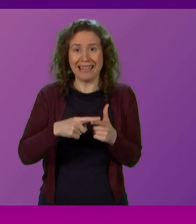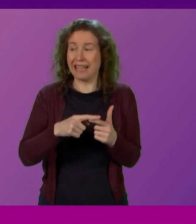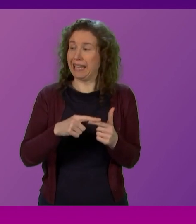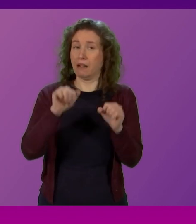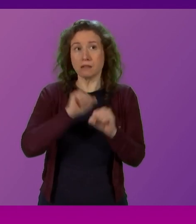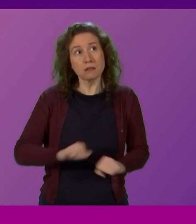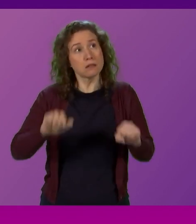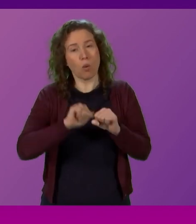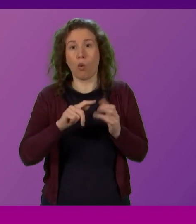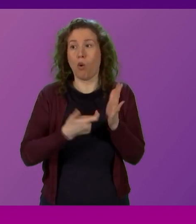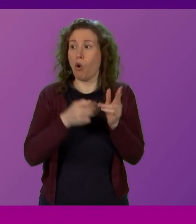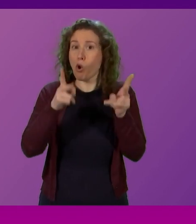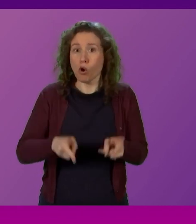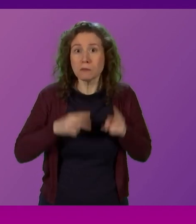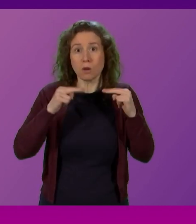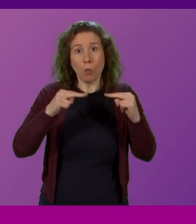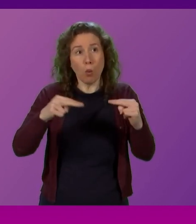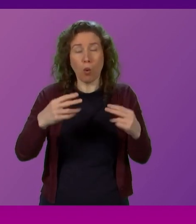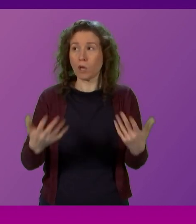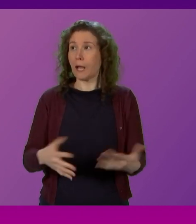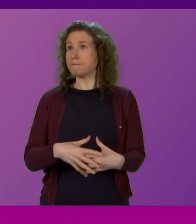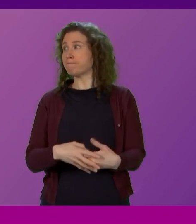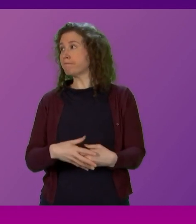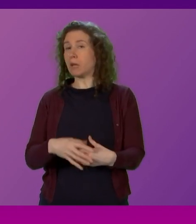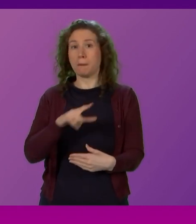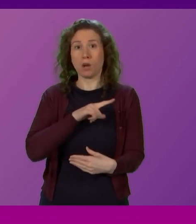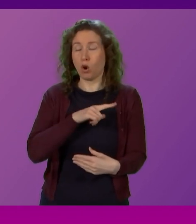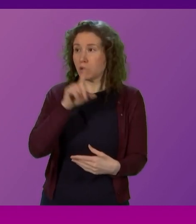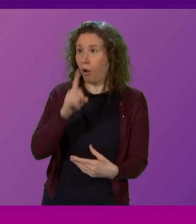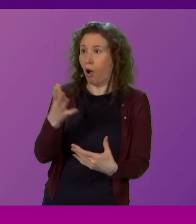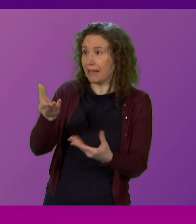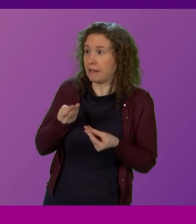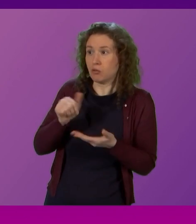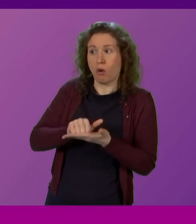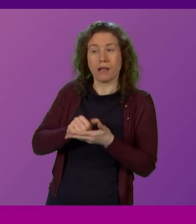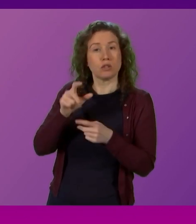or hospital ward just because treatment is not available in the community.